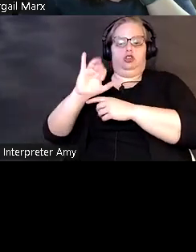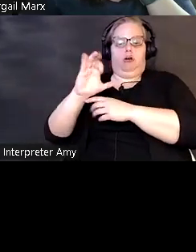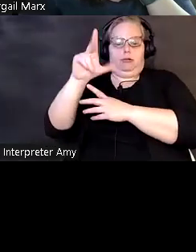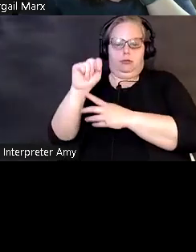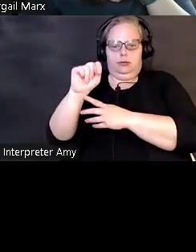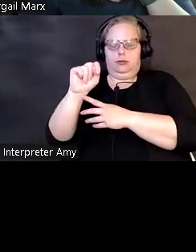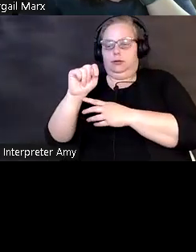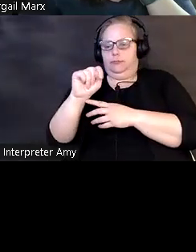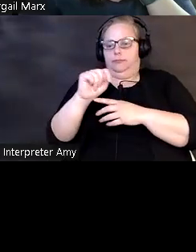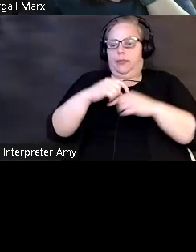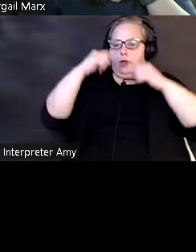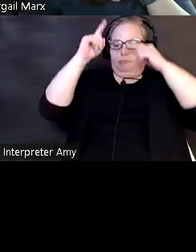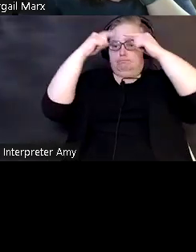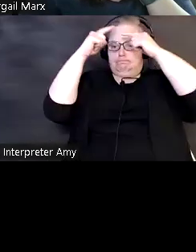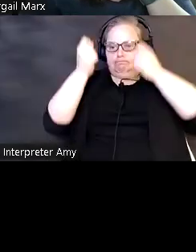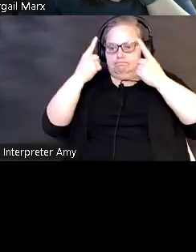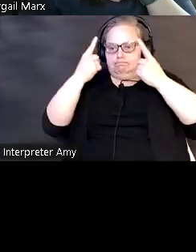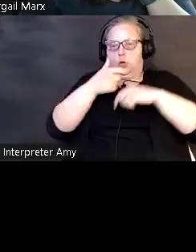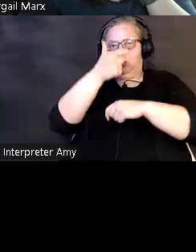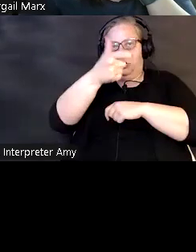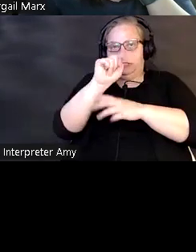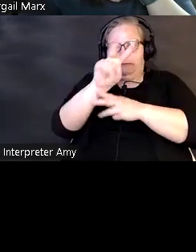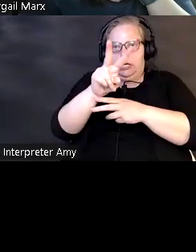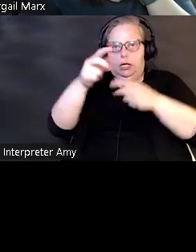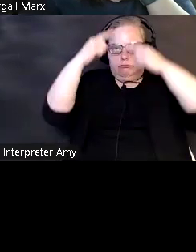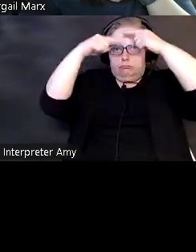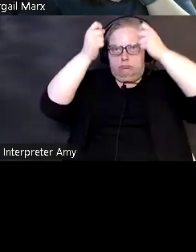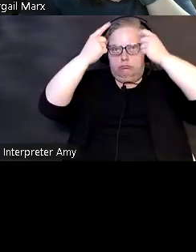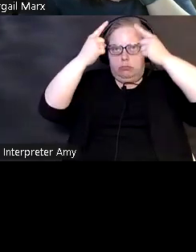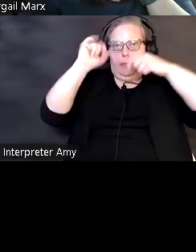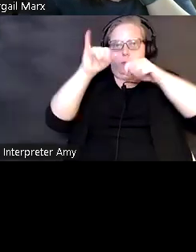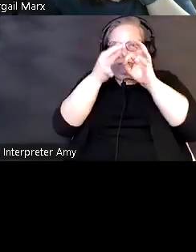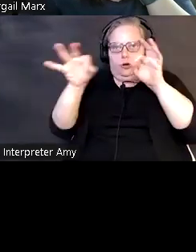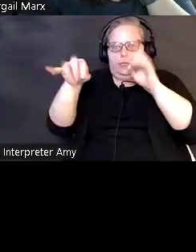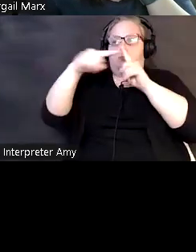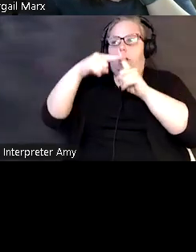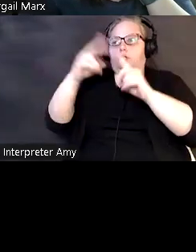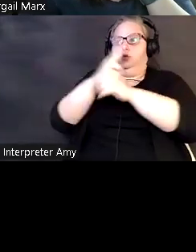from television shows, but also using those. So when they want to go somewhere, maybe they're